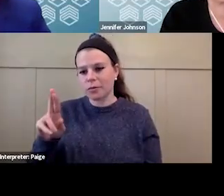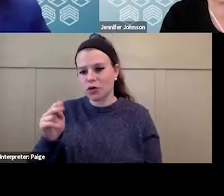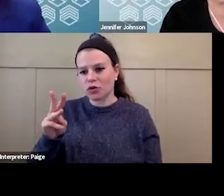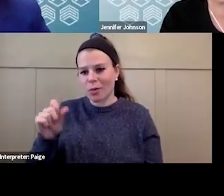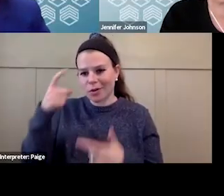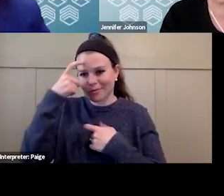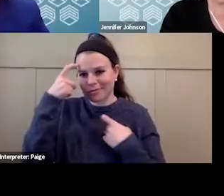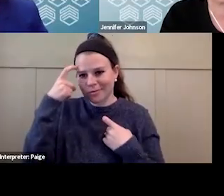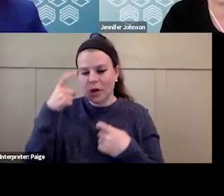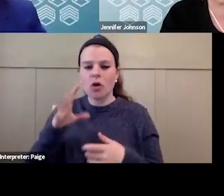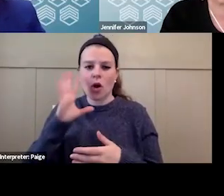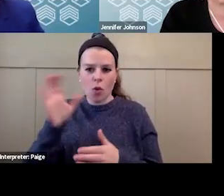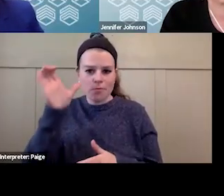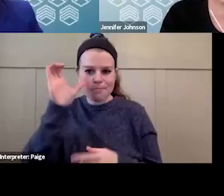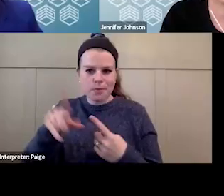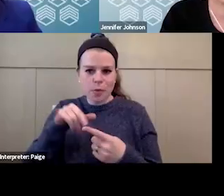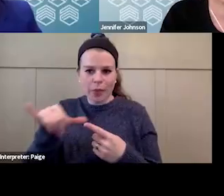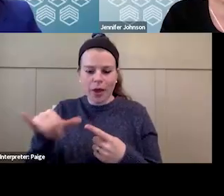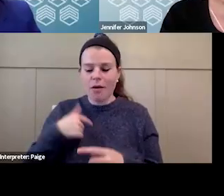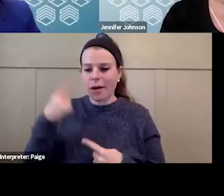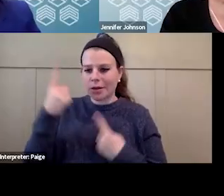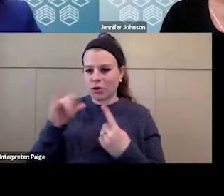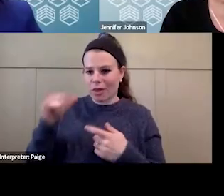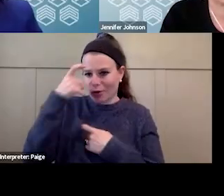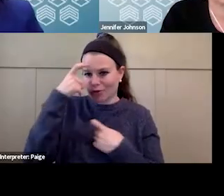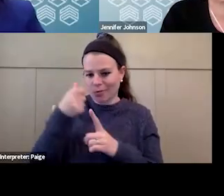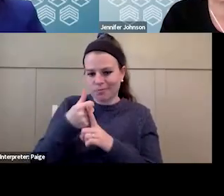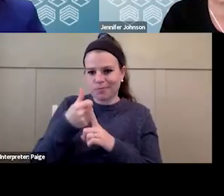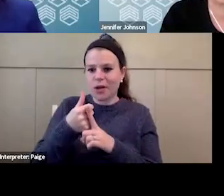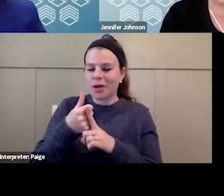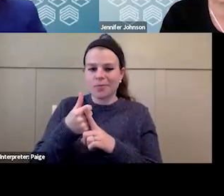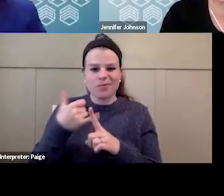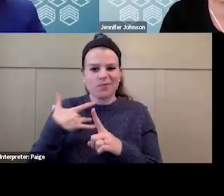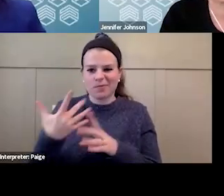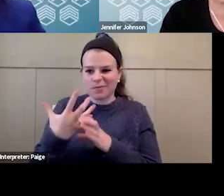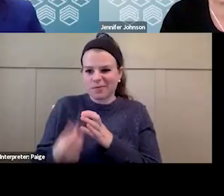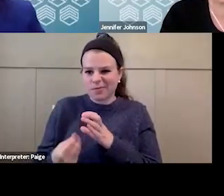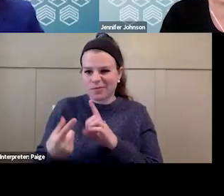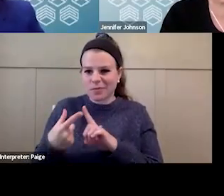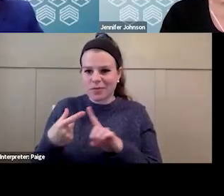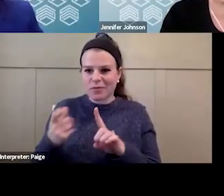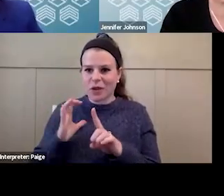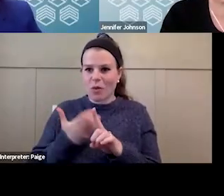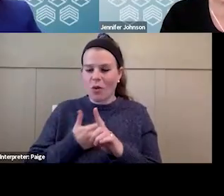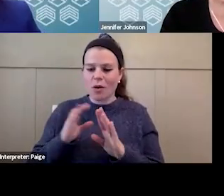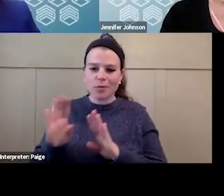I like to consider trauma to be the missing piece, um, when we're dealing, um, in our behavioral courts.